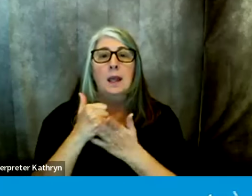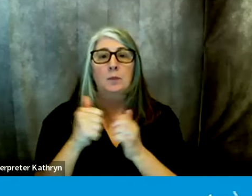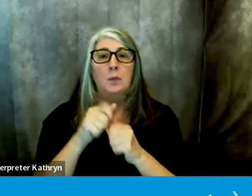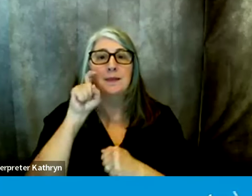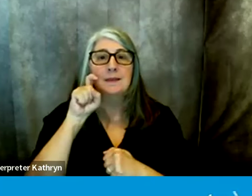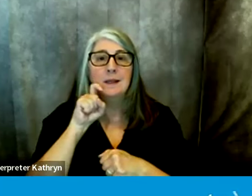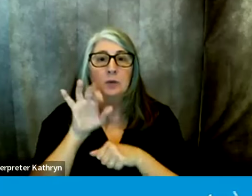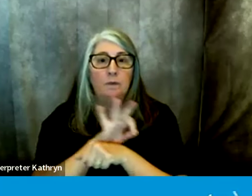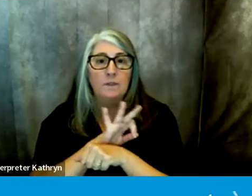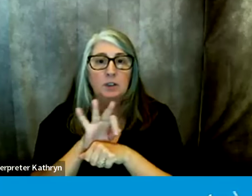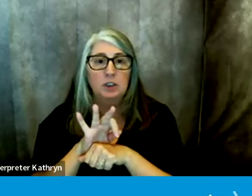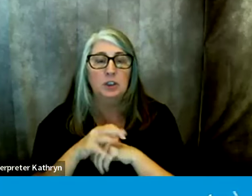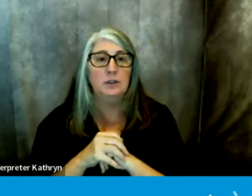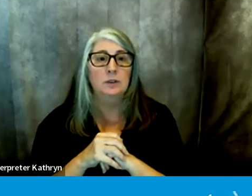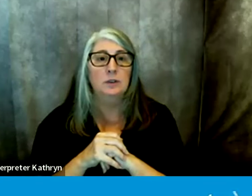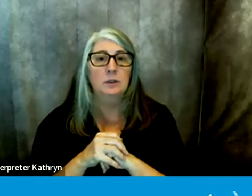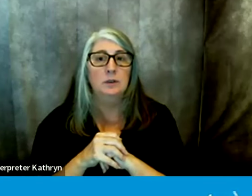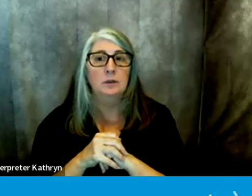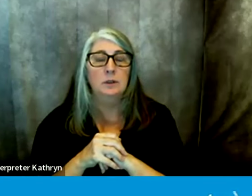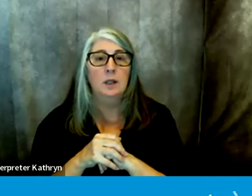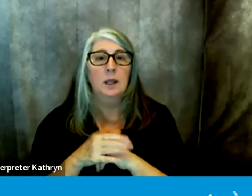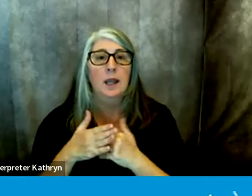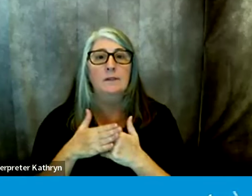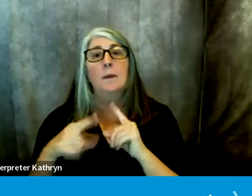as a side effect, a positive side effect?